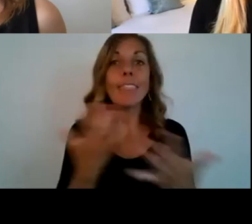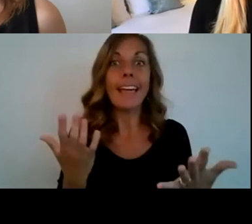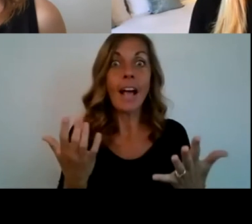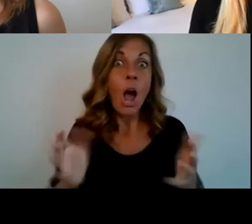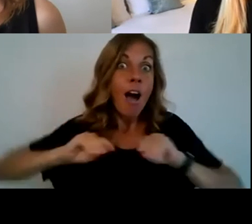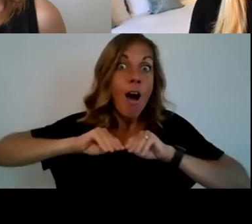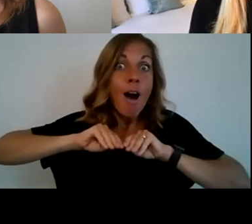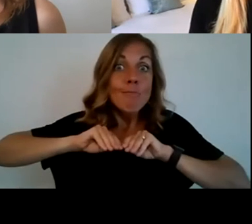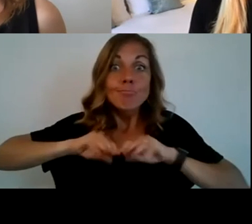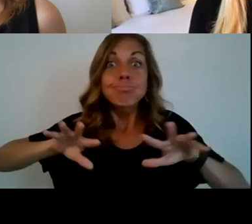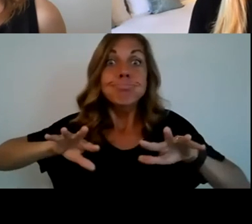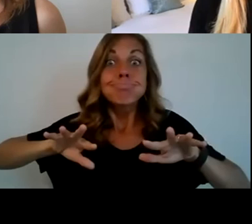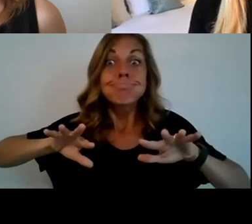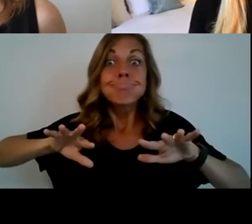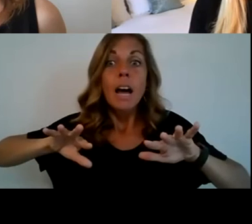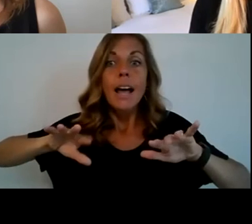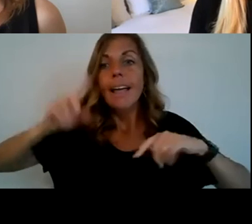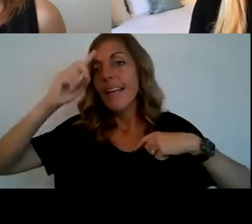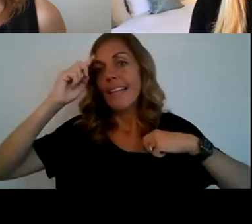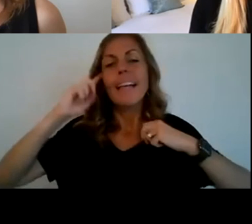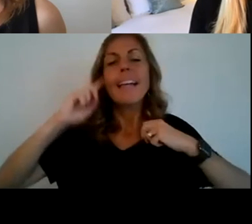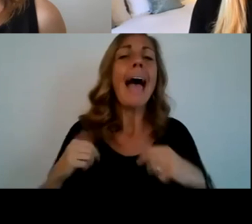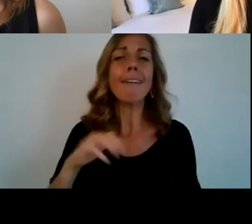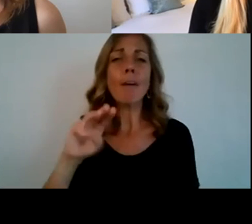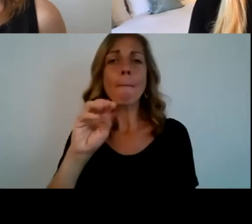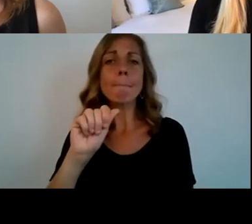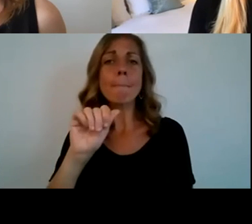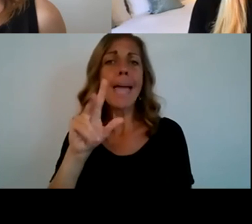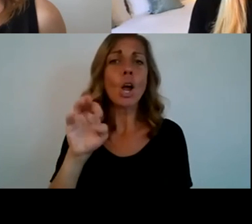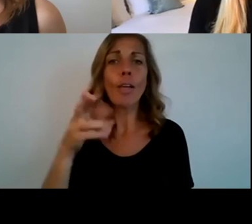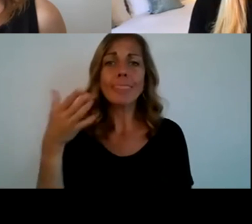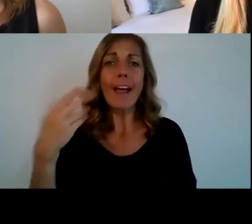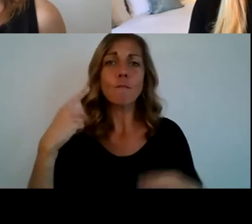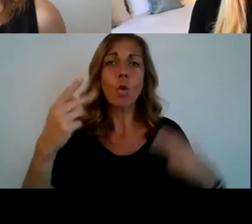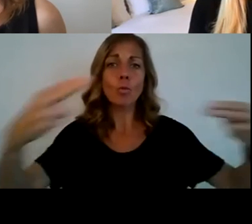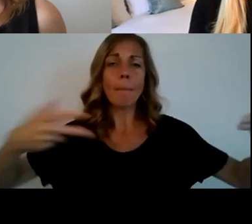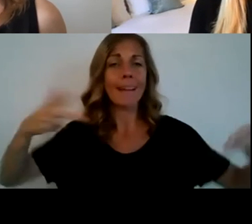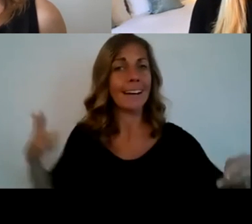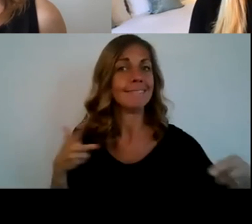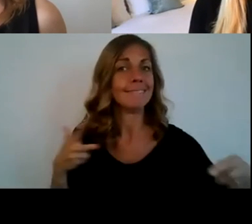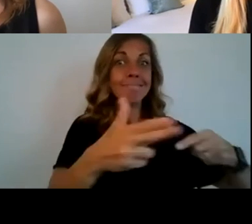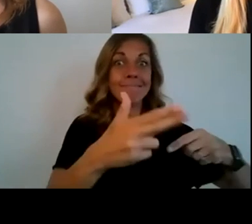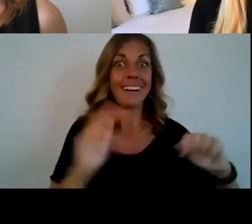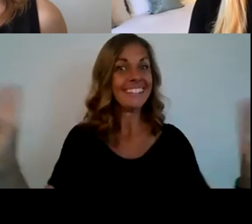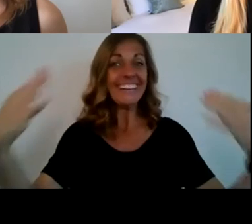We have the Mayor at the ribbon cutting. Tremendous press. It could not have gone better for her.